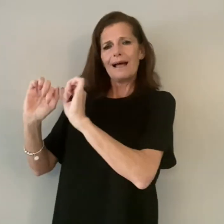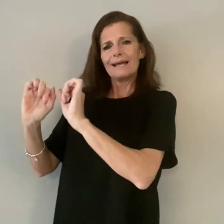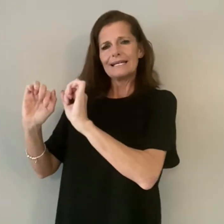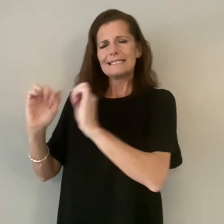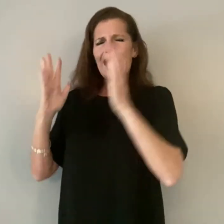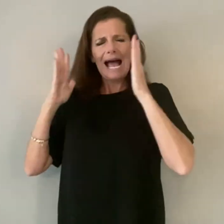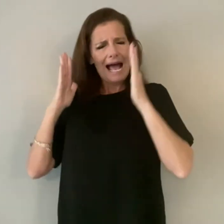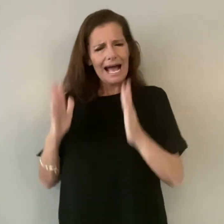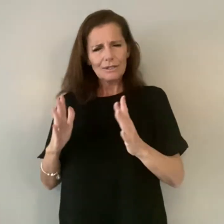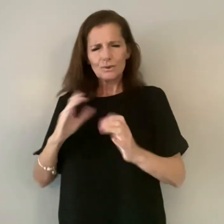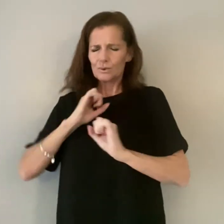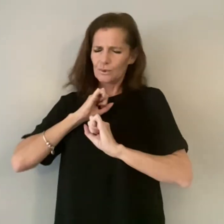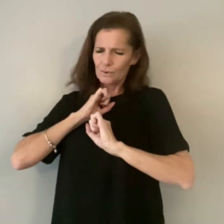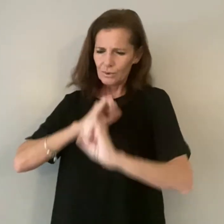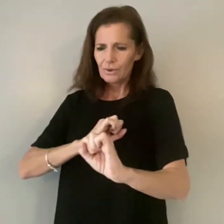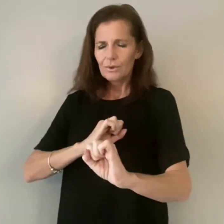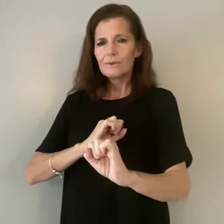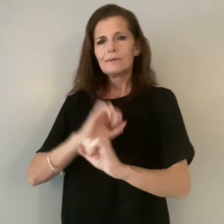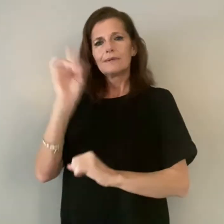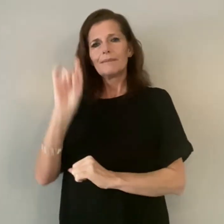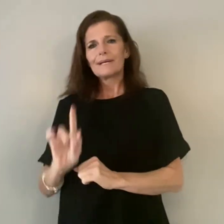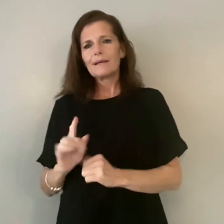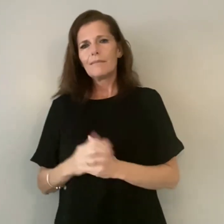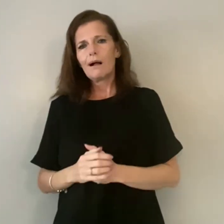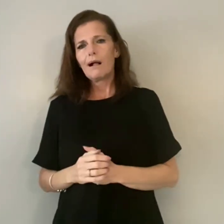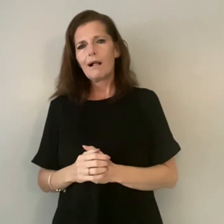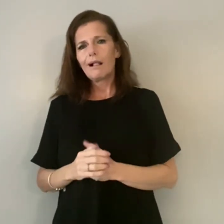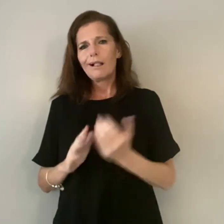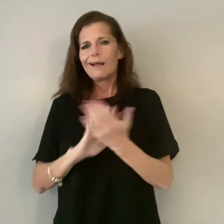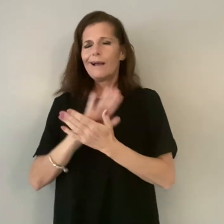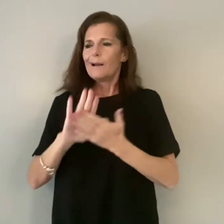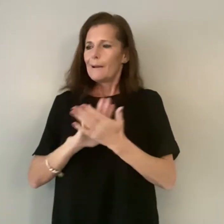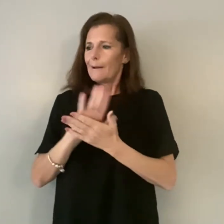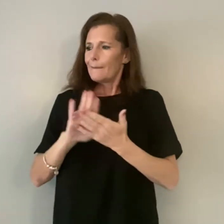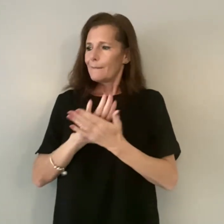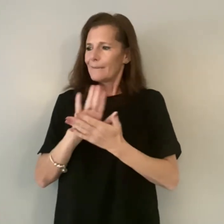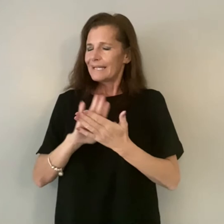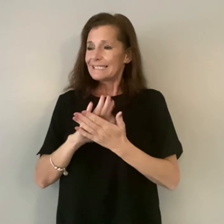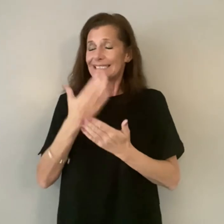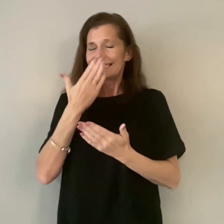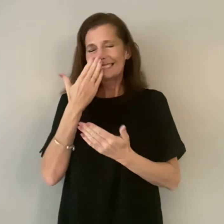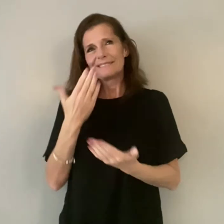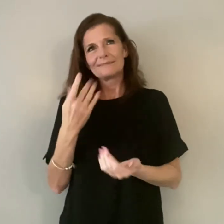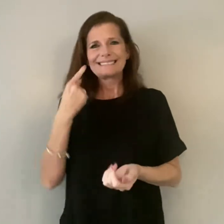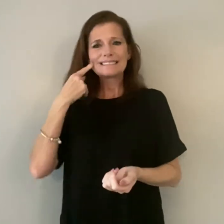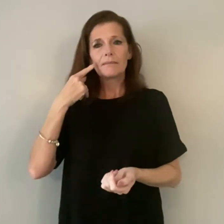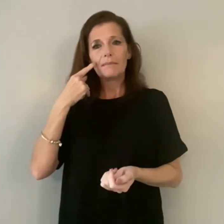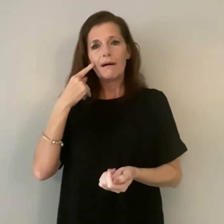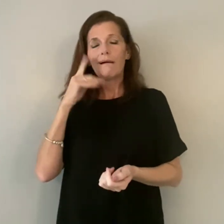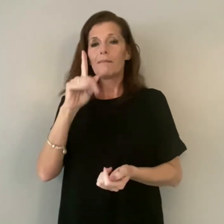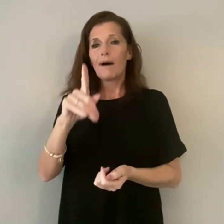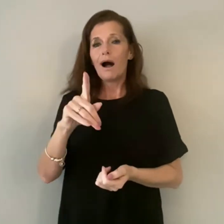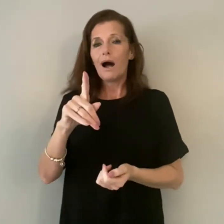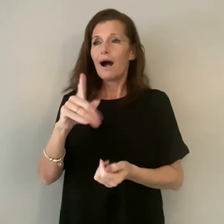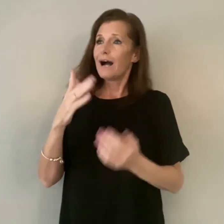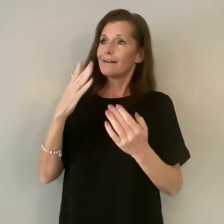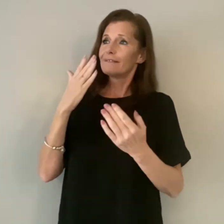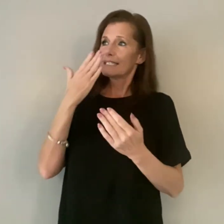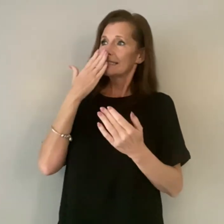I think it's, it has to be a real commitment from people. So it sounds really simple but I've seen people's commitment